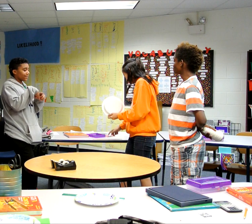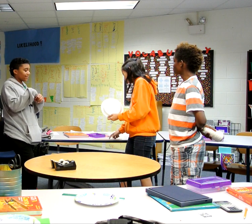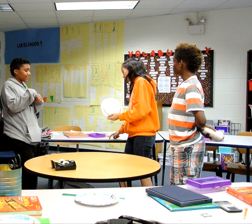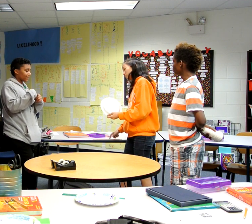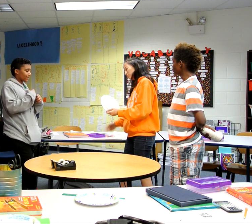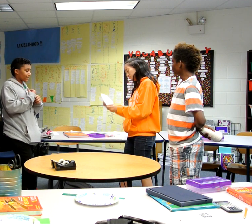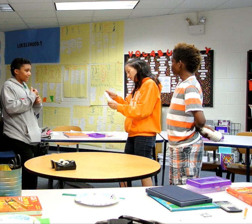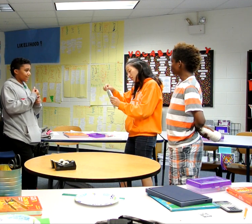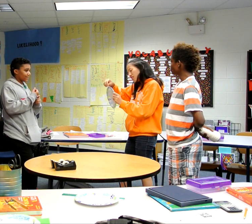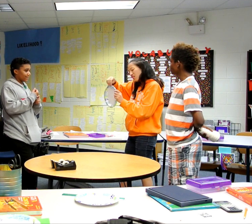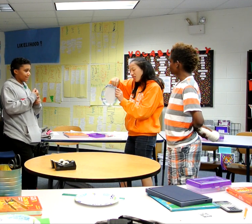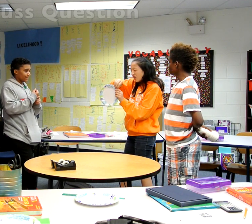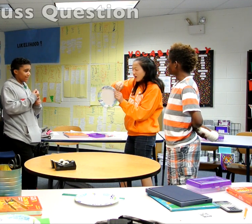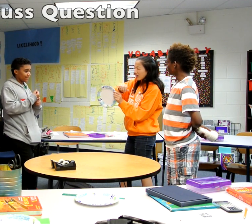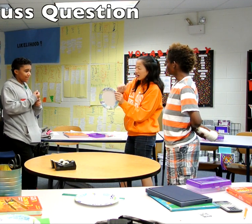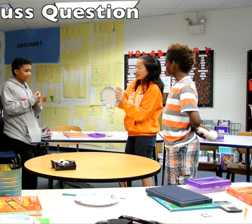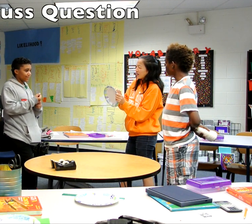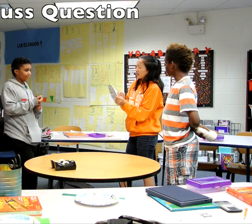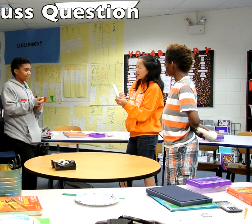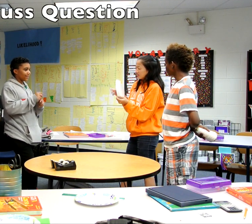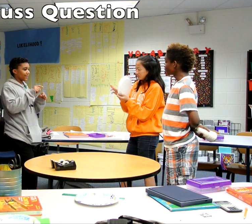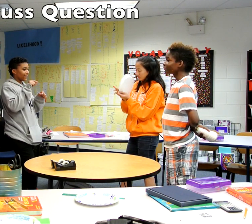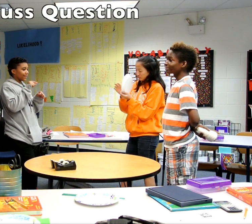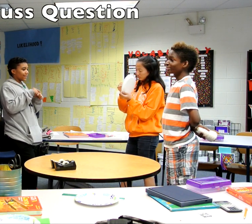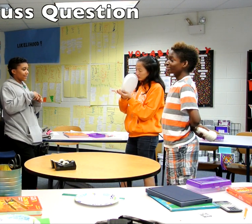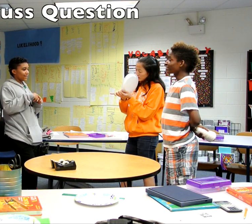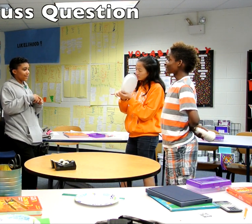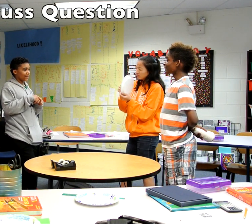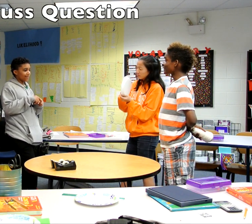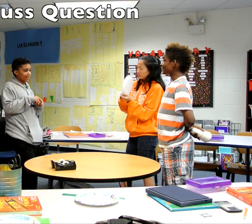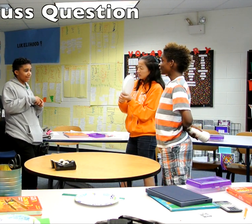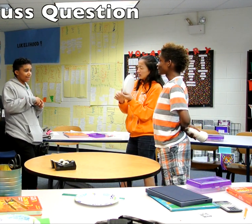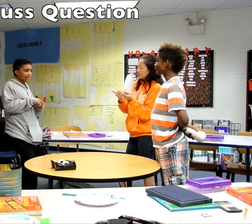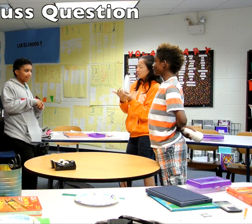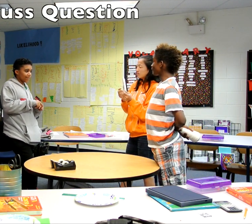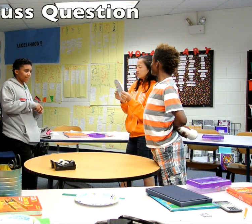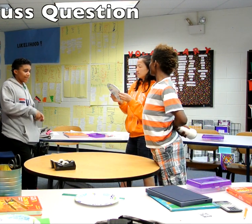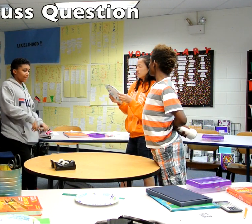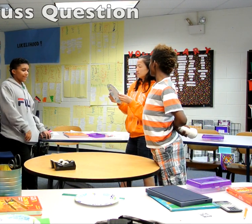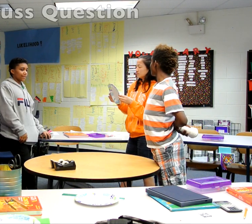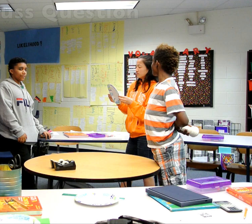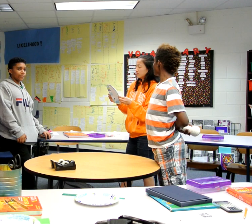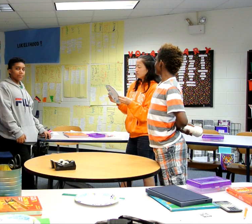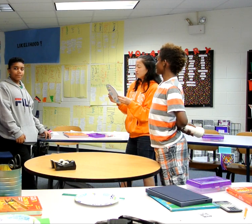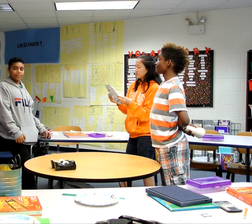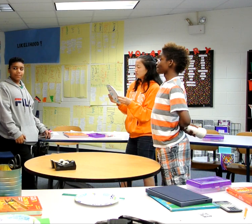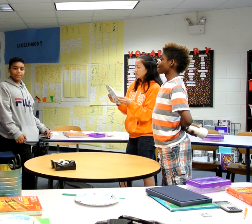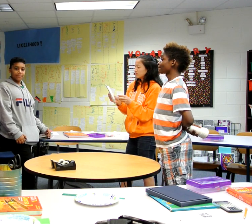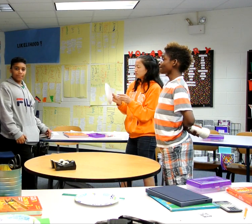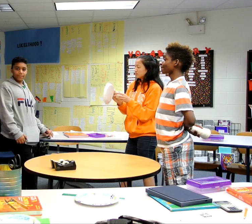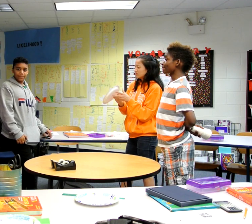Student 1: We go around to measure. Student 2: I don't understand